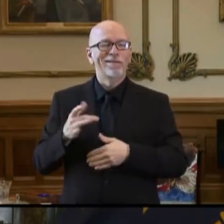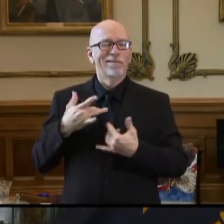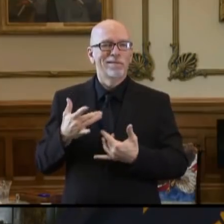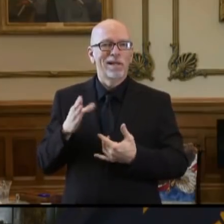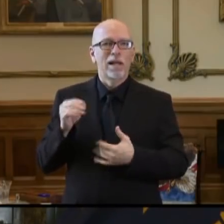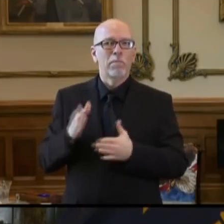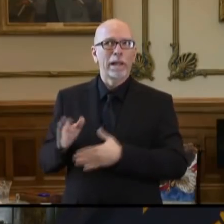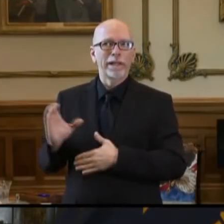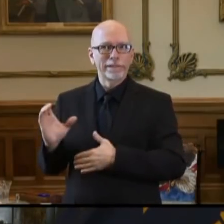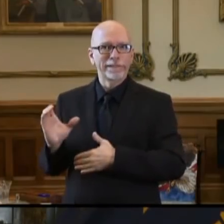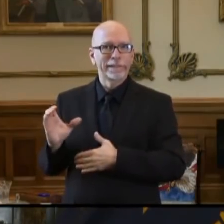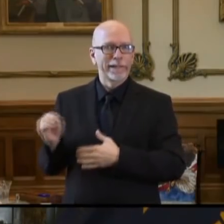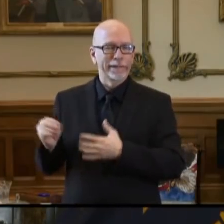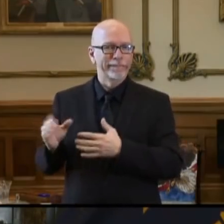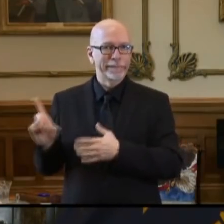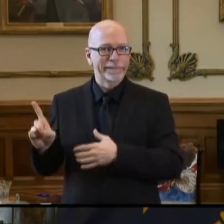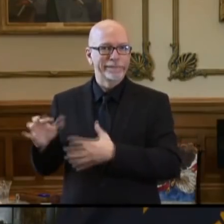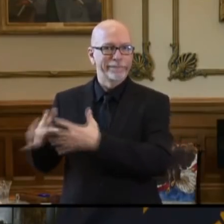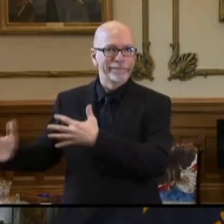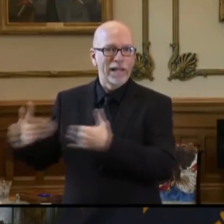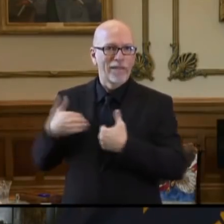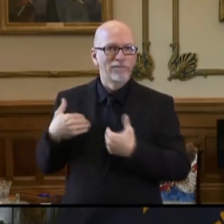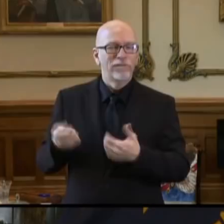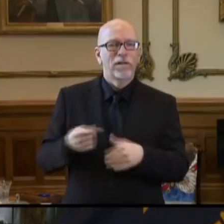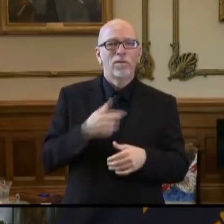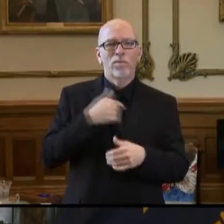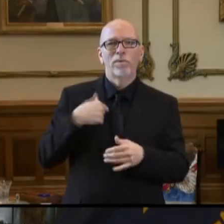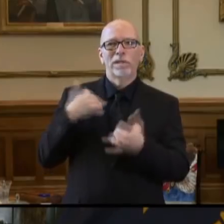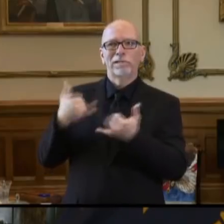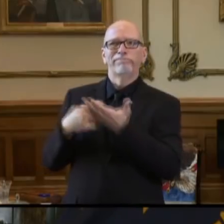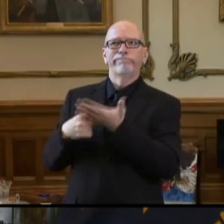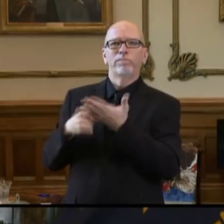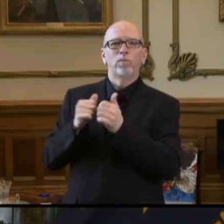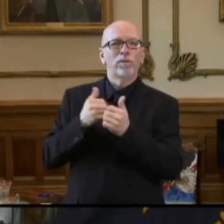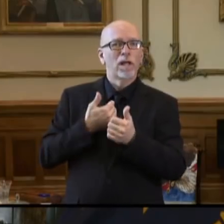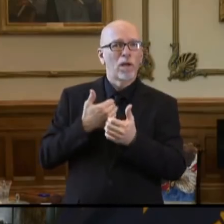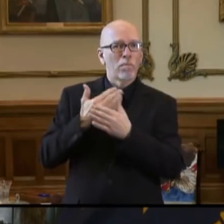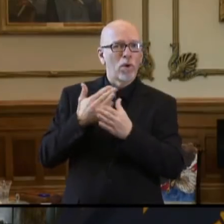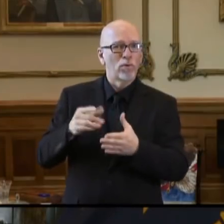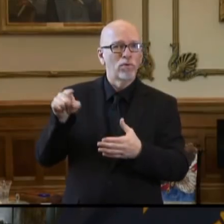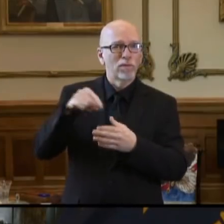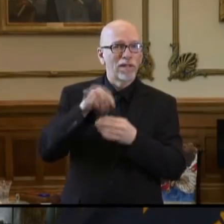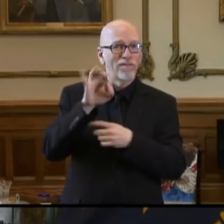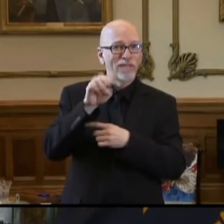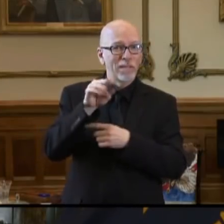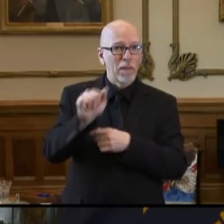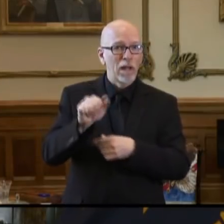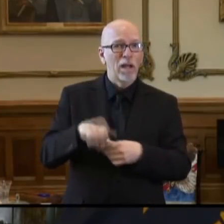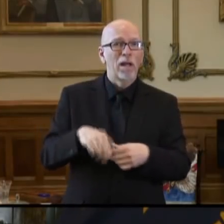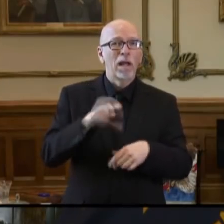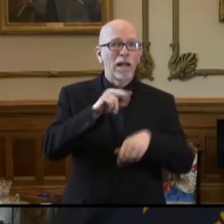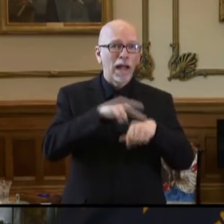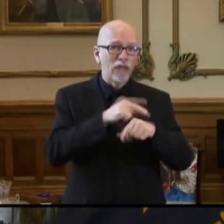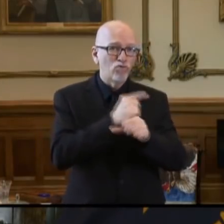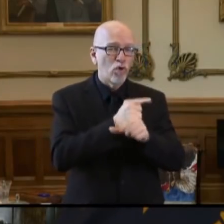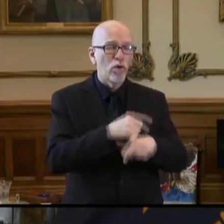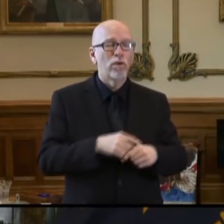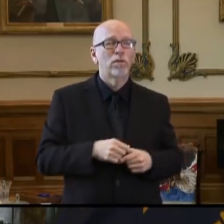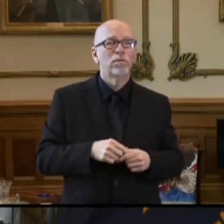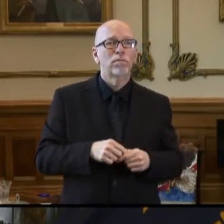YOU START WITH A PLAN A YOU ALWAYS HAVE A PLAN B AND GENERALLY PLAN C AND BEYOND. WE